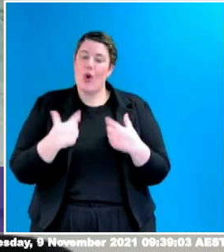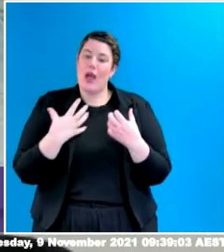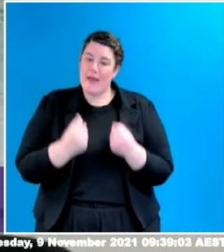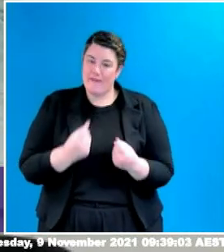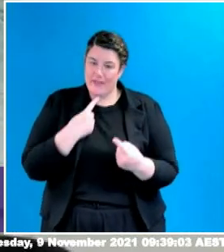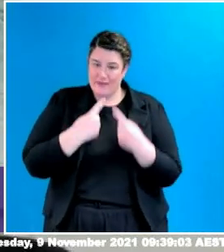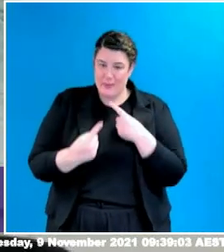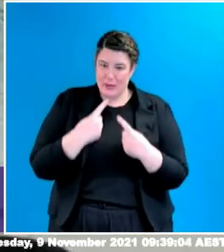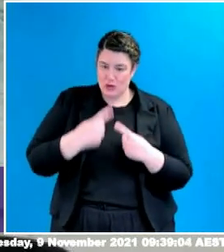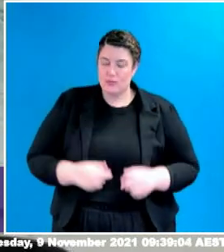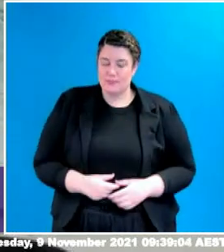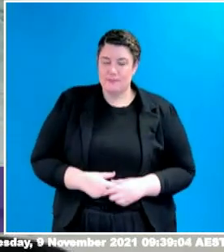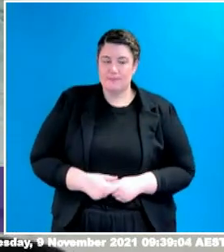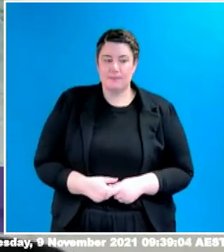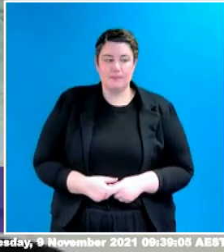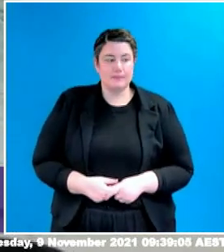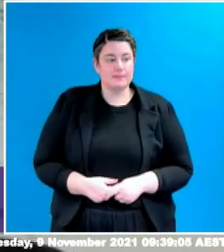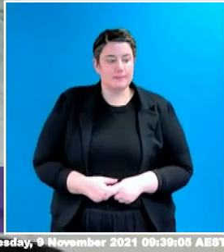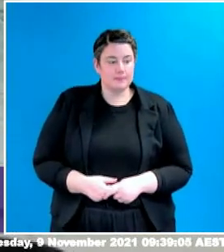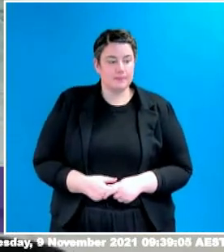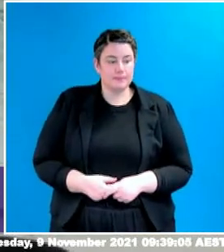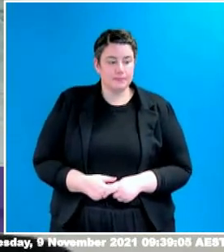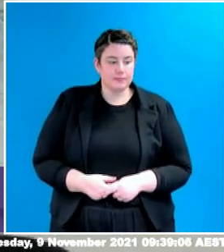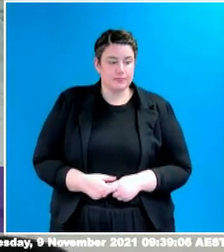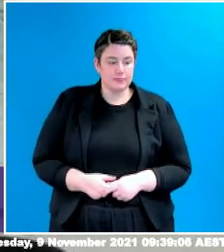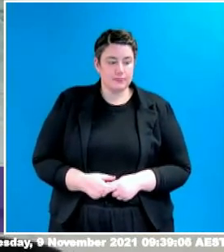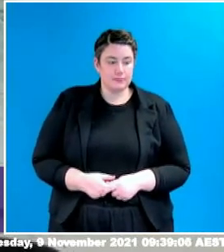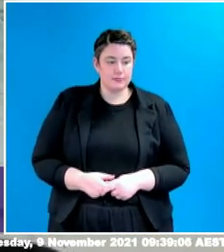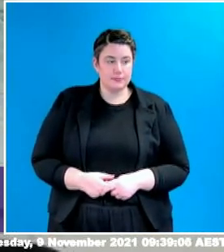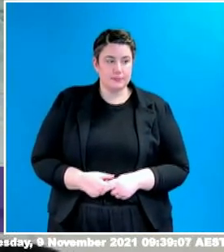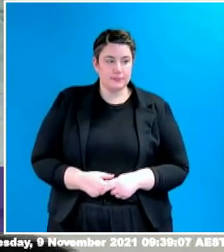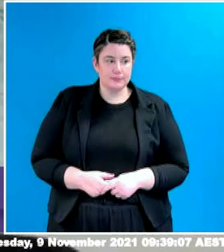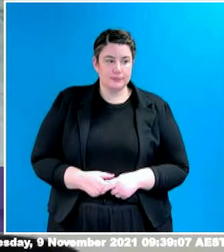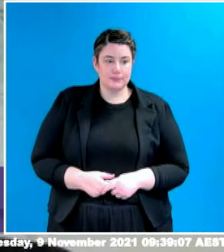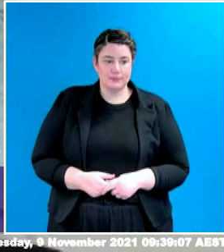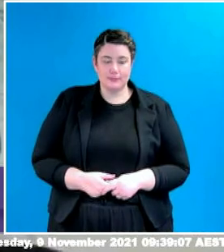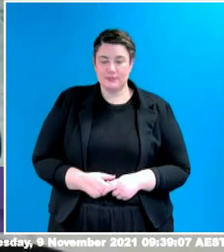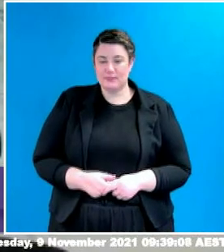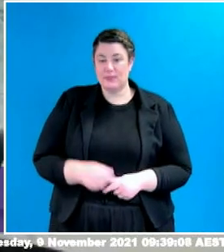I want to keep on the journey of your experience with various Human Rights Commissions.